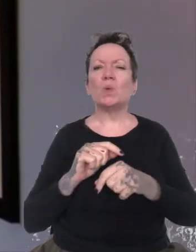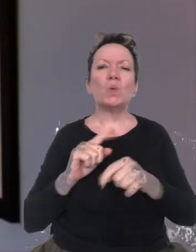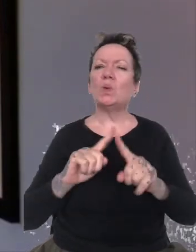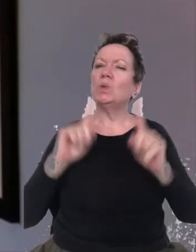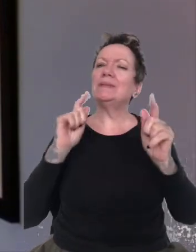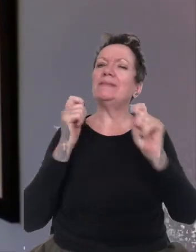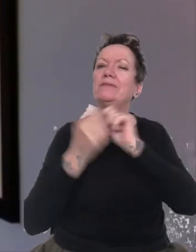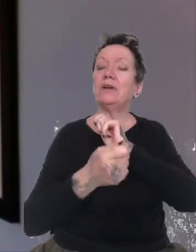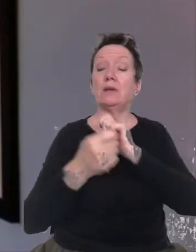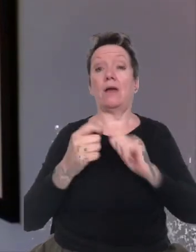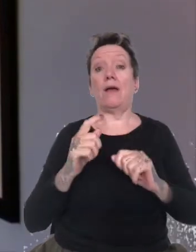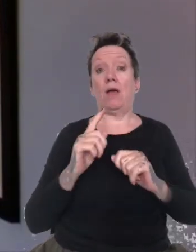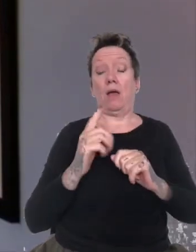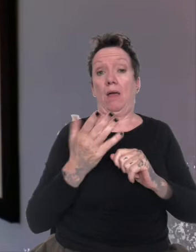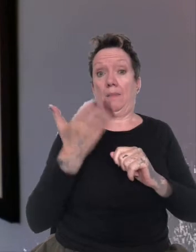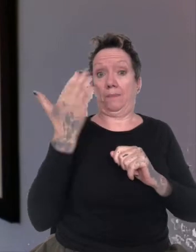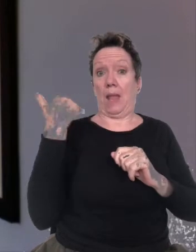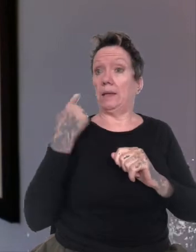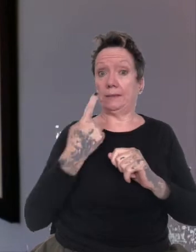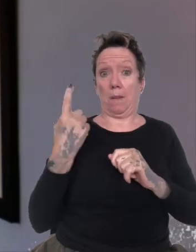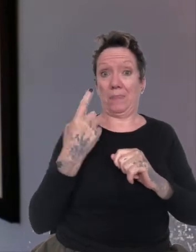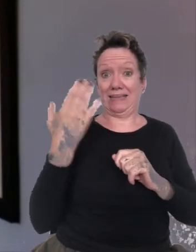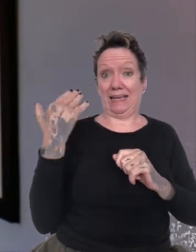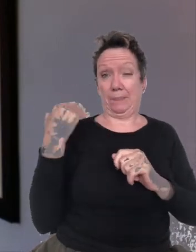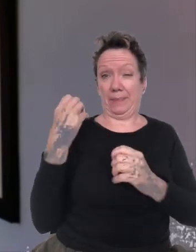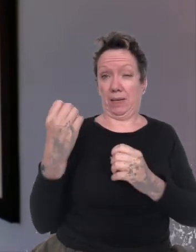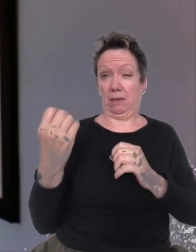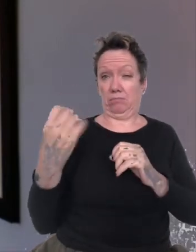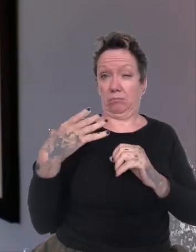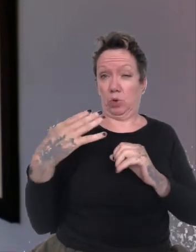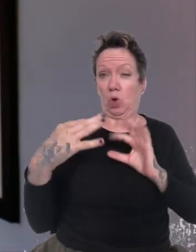social, someone got in touch and made the suggestion, um, that it would be